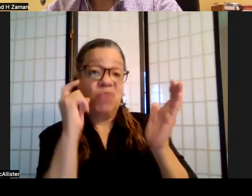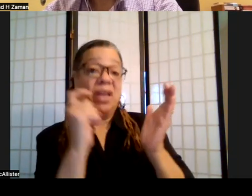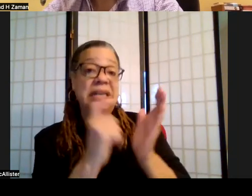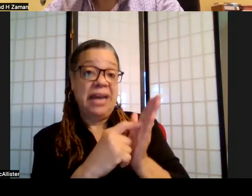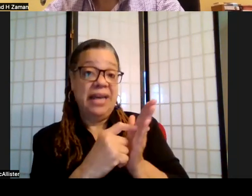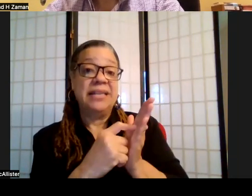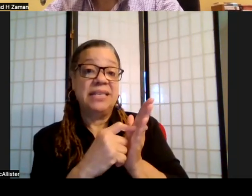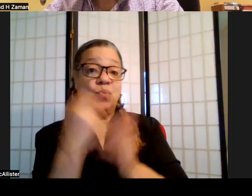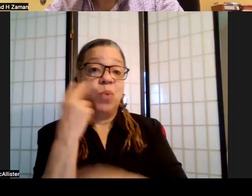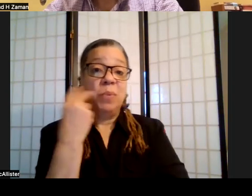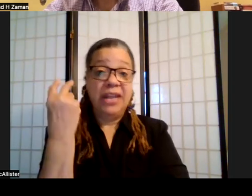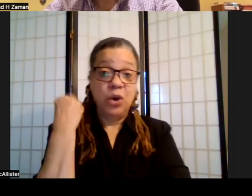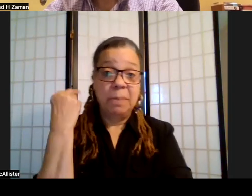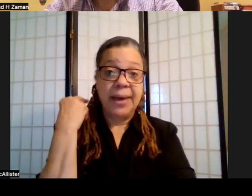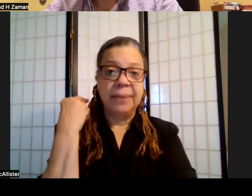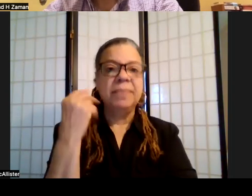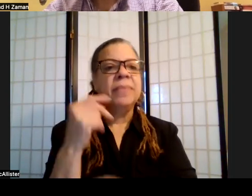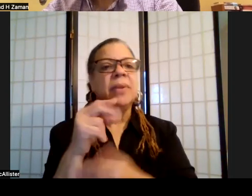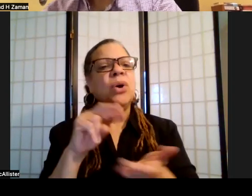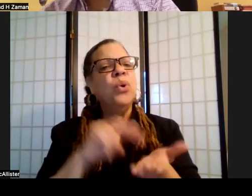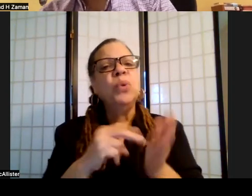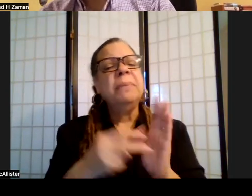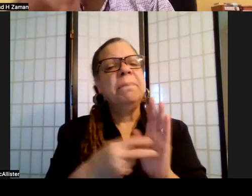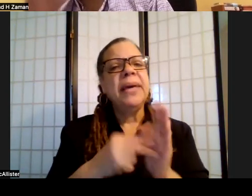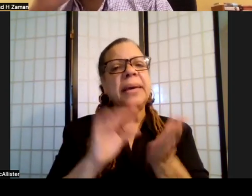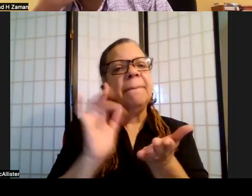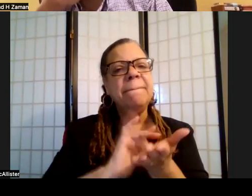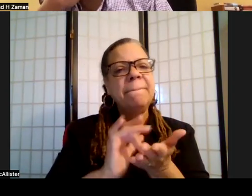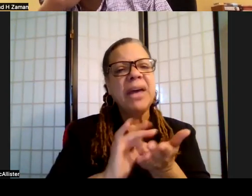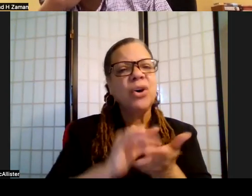What do you mean by medical surveillance? So, for example, if something